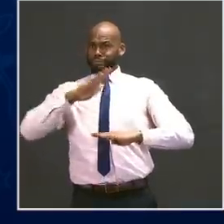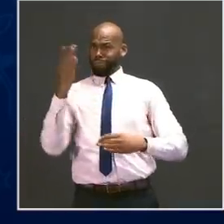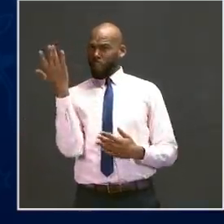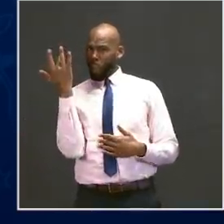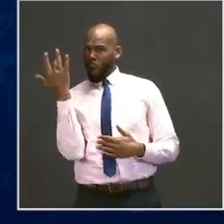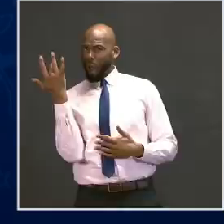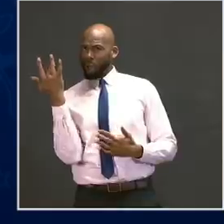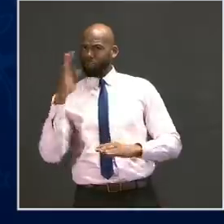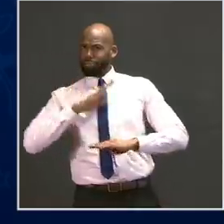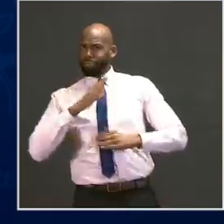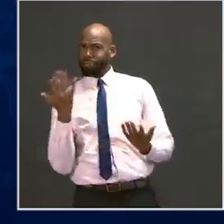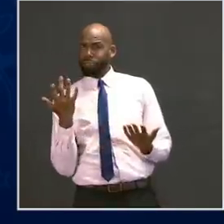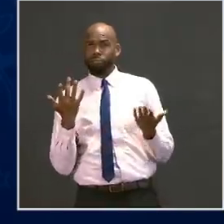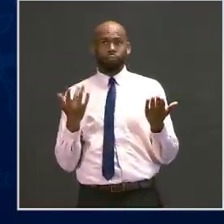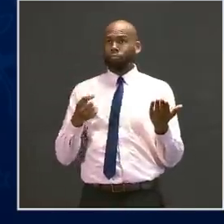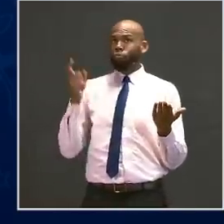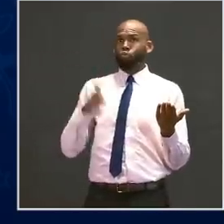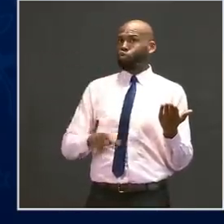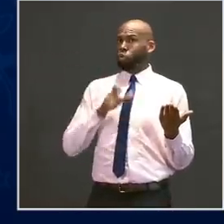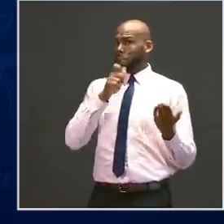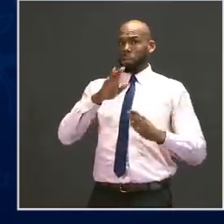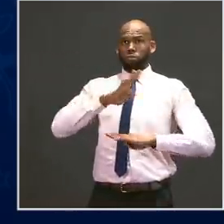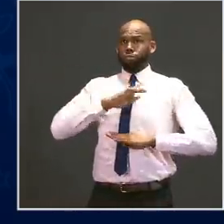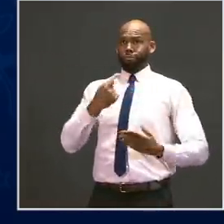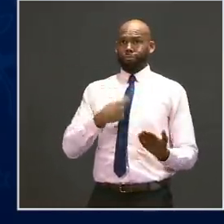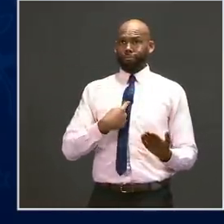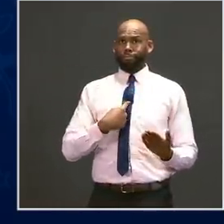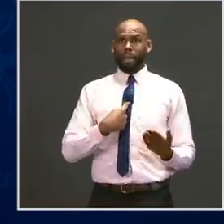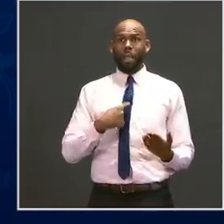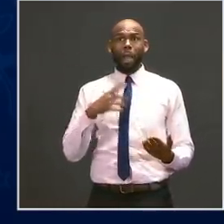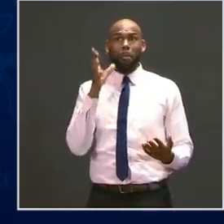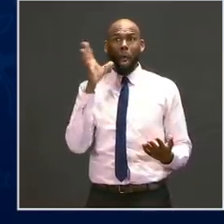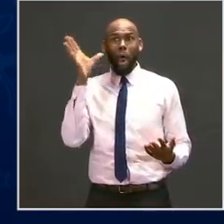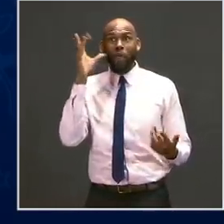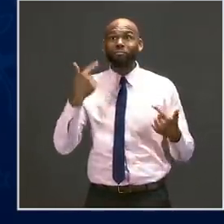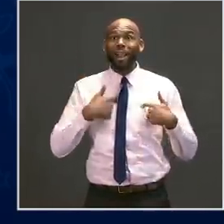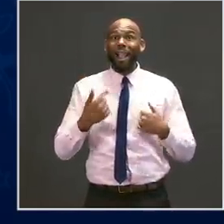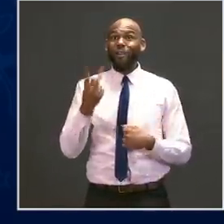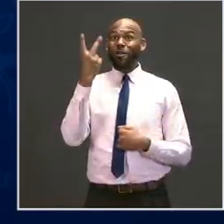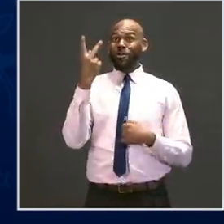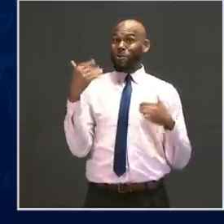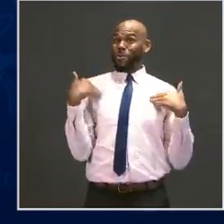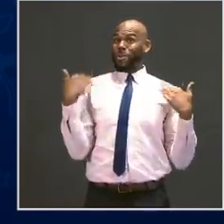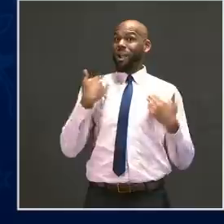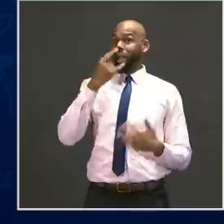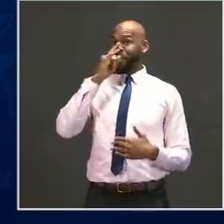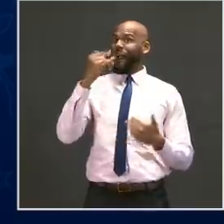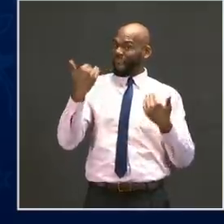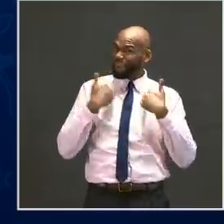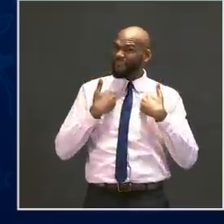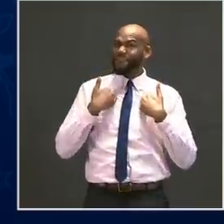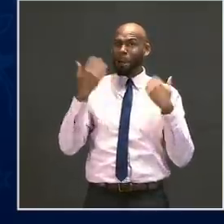Ms. Psaki: They shouldn't be. I wouldn't be, as a parent. And I am a parent, I should say; I have two young kids. And I know many of you have kids as well.